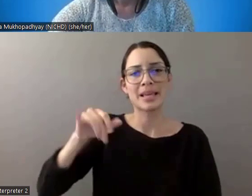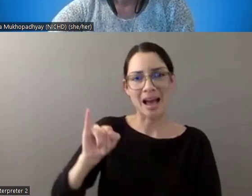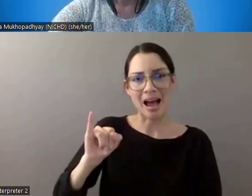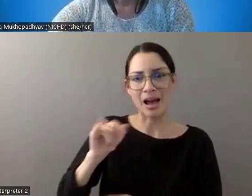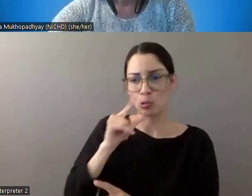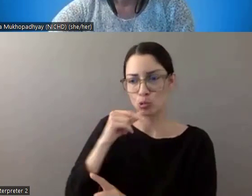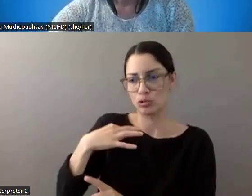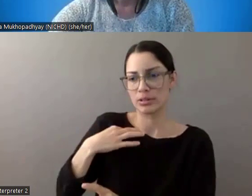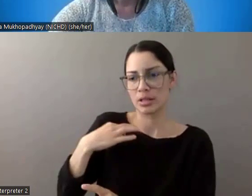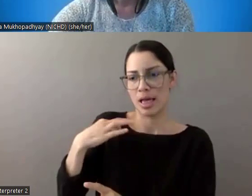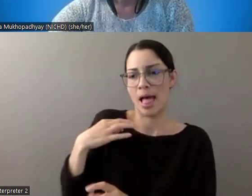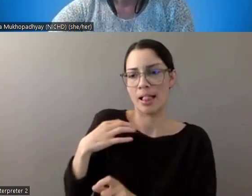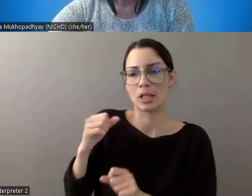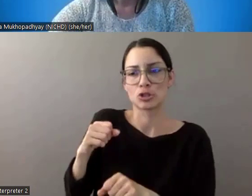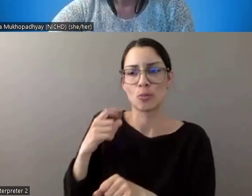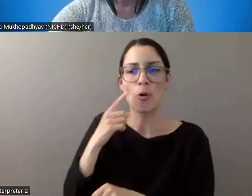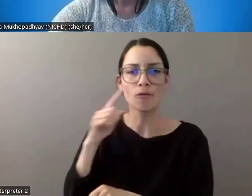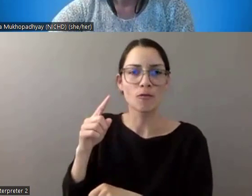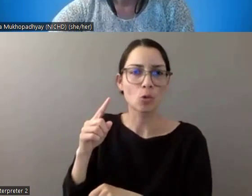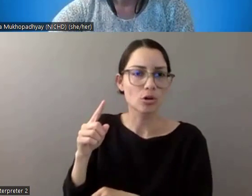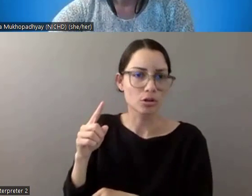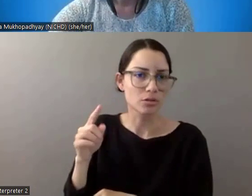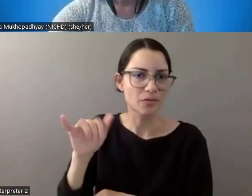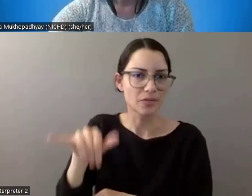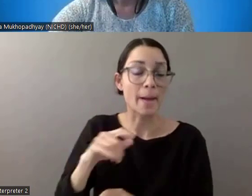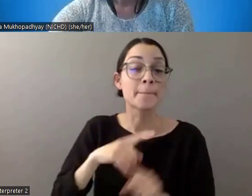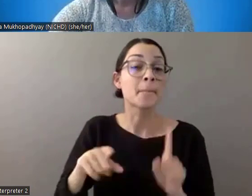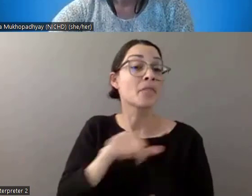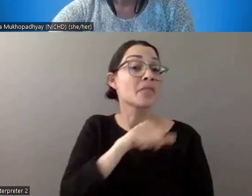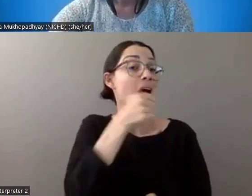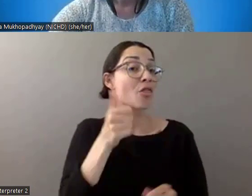But you could have the other investigator or PI